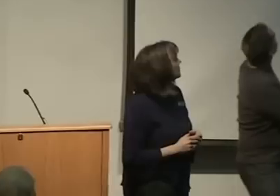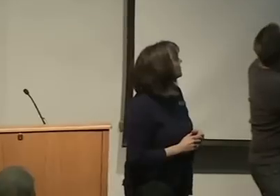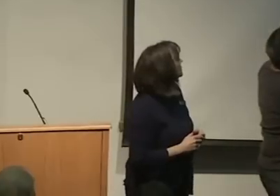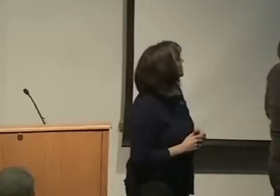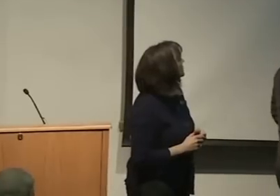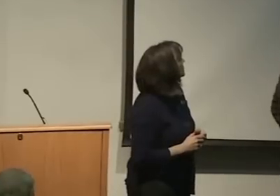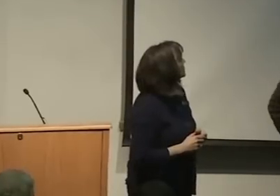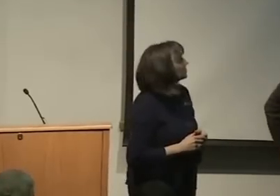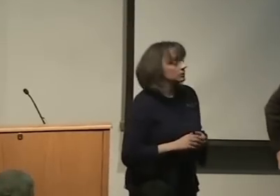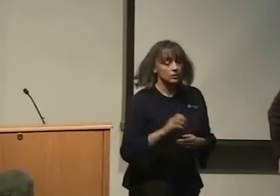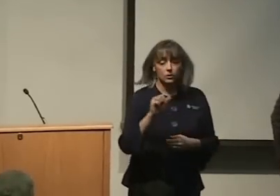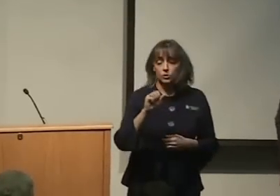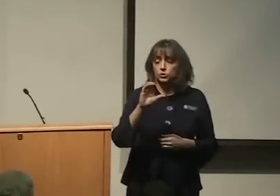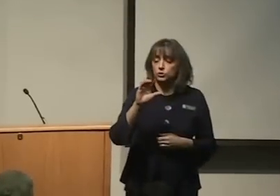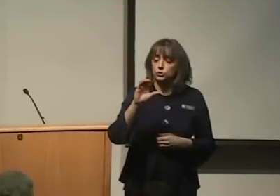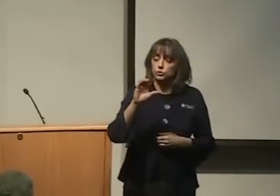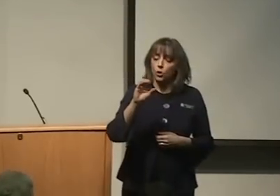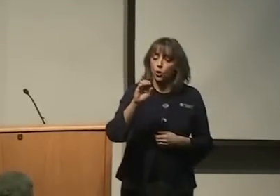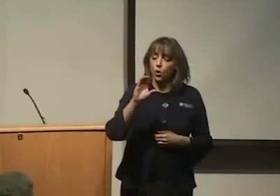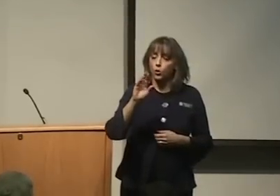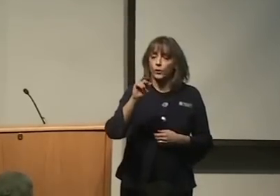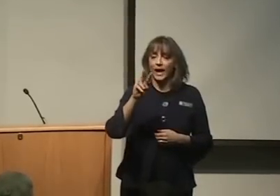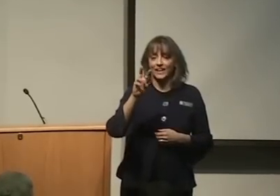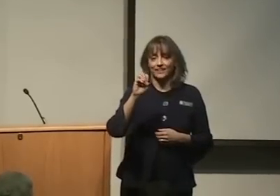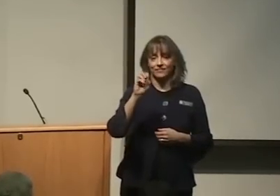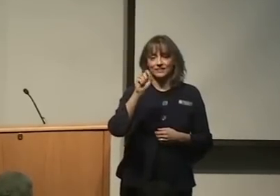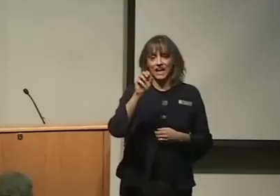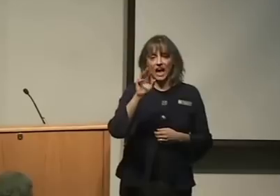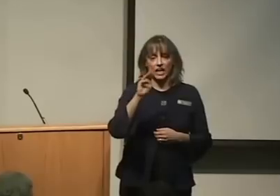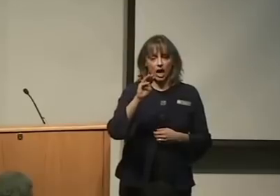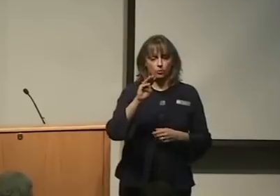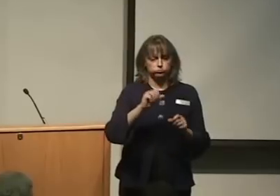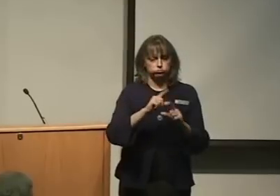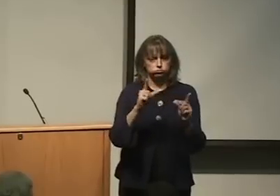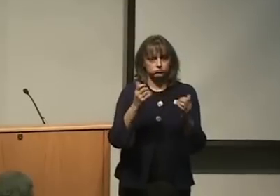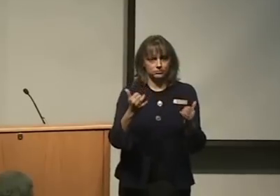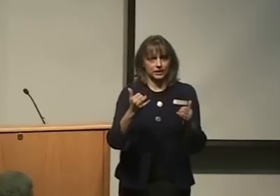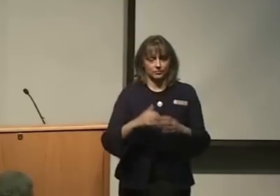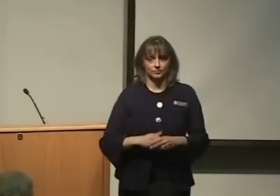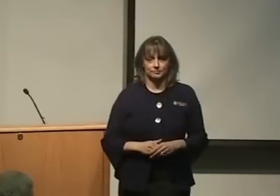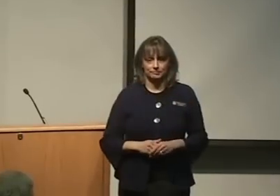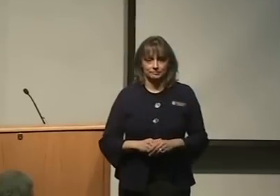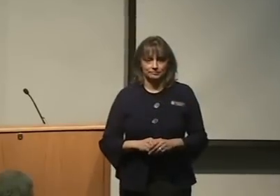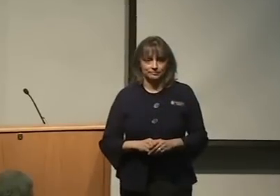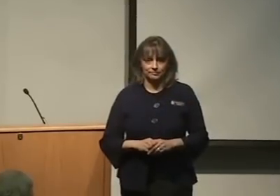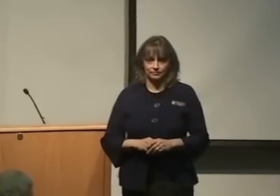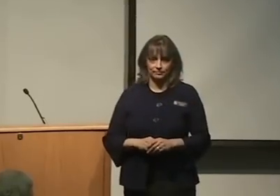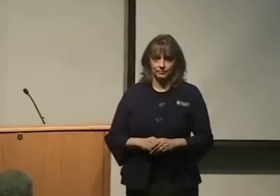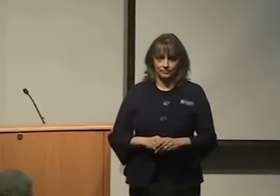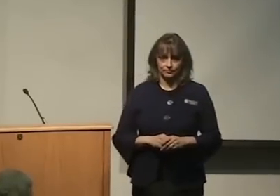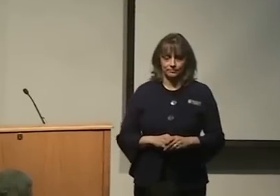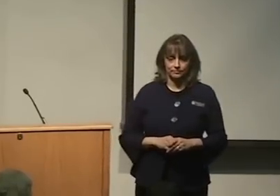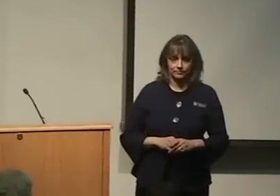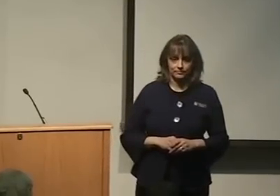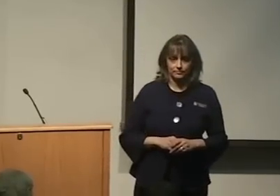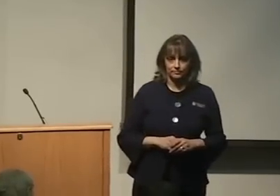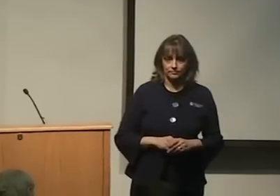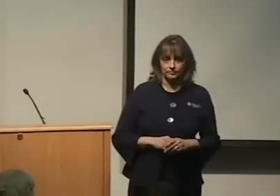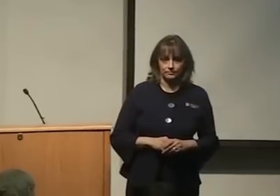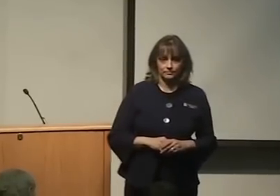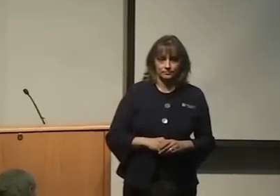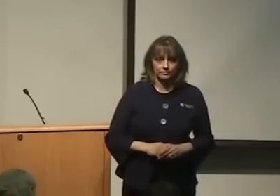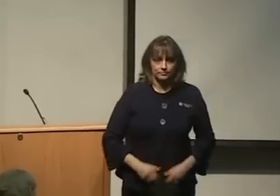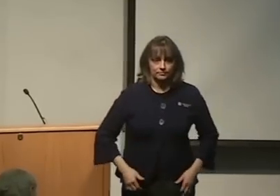It works on any cell phone, it works on an iPad,